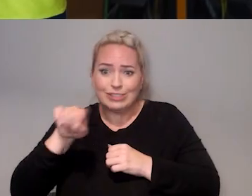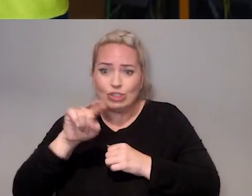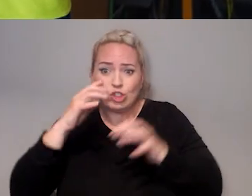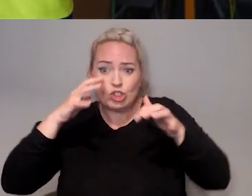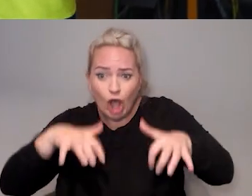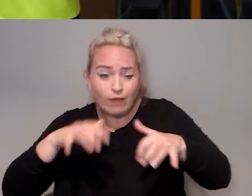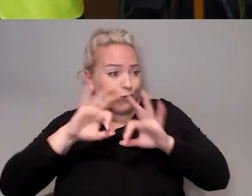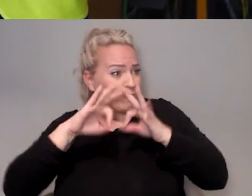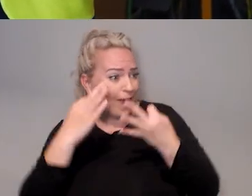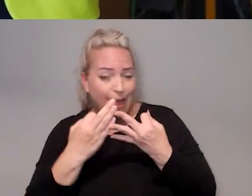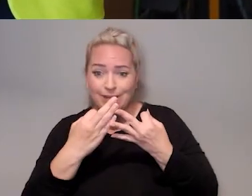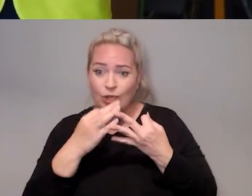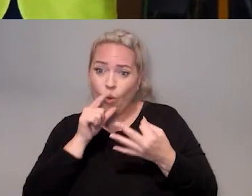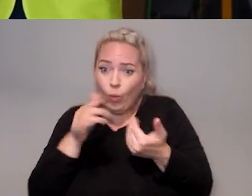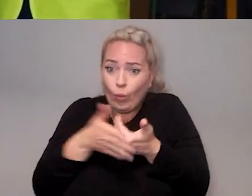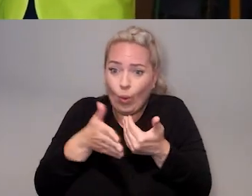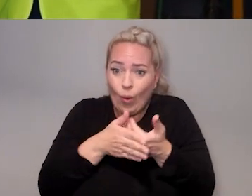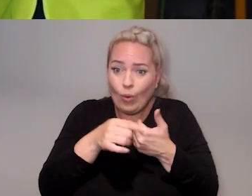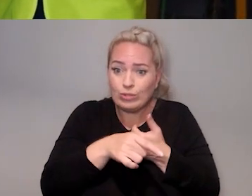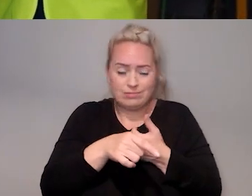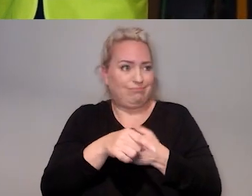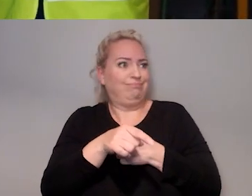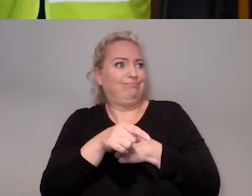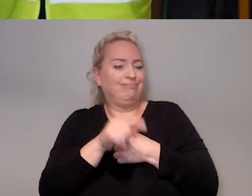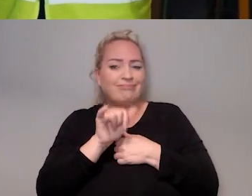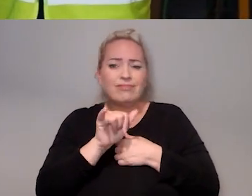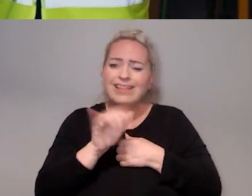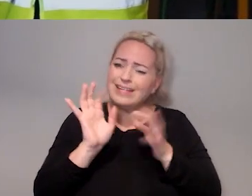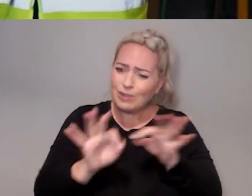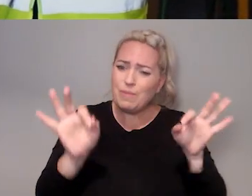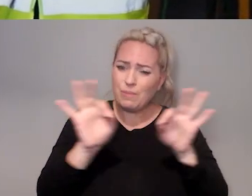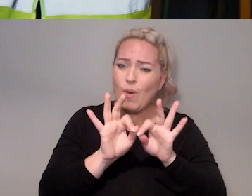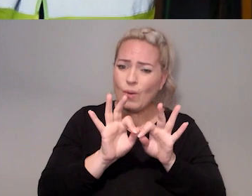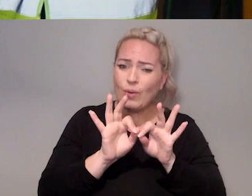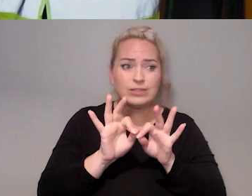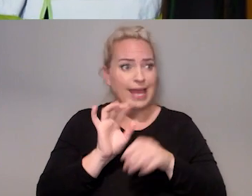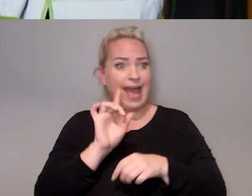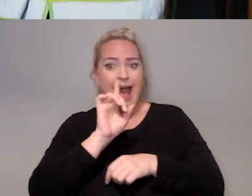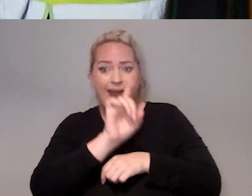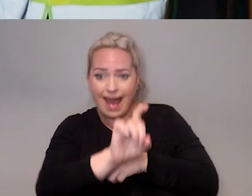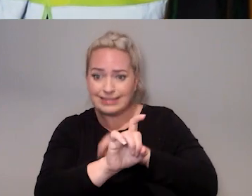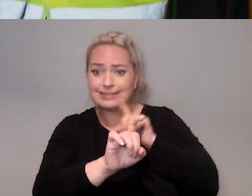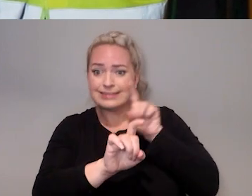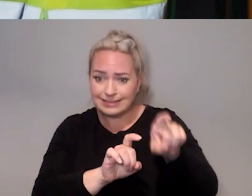are close to each other and it's I think that's an important thing is asking those questions to